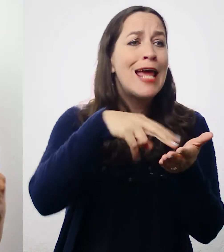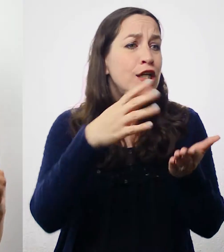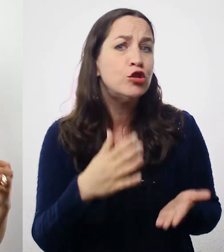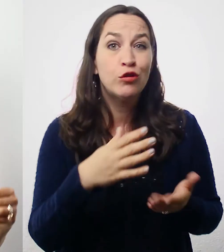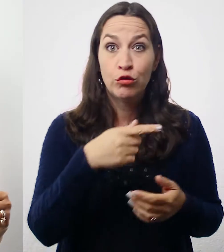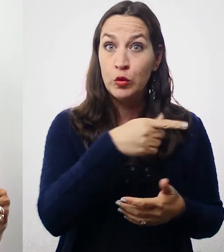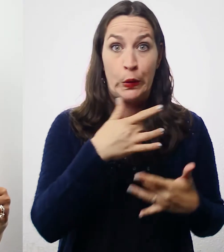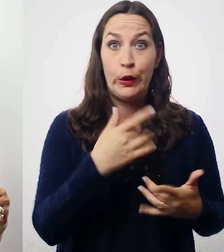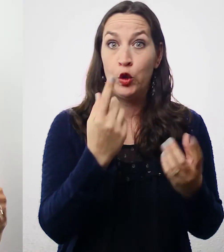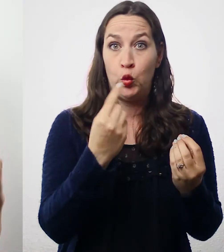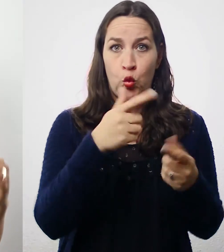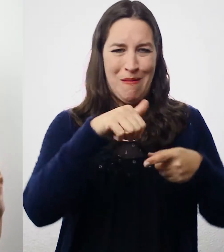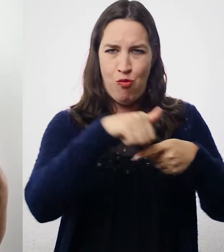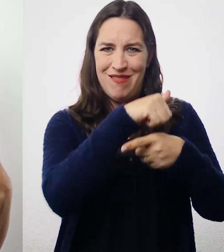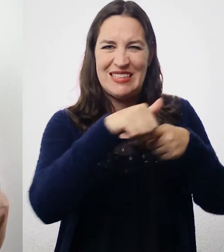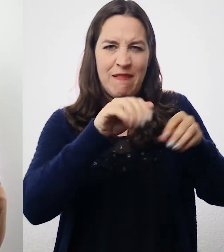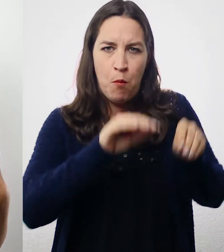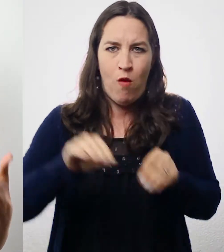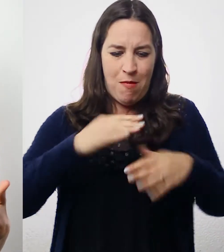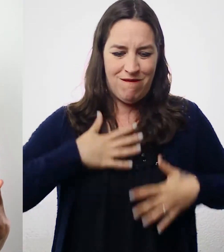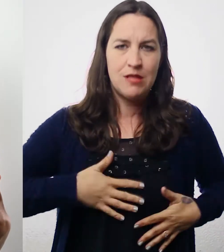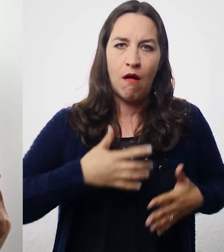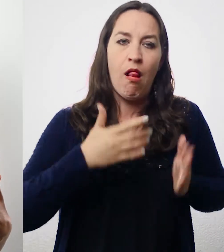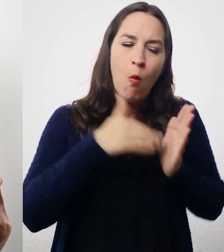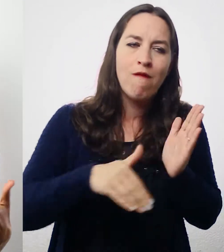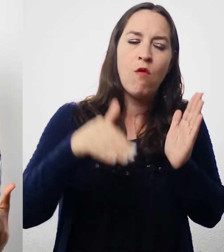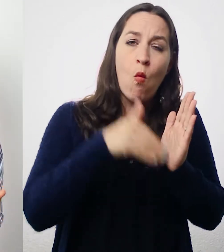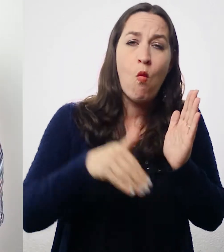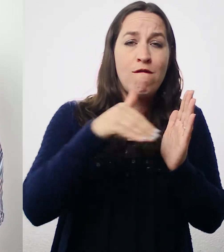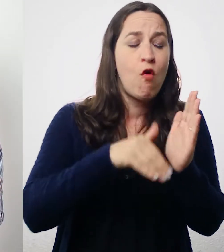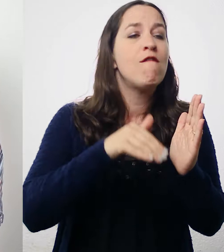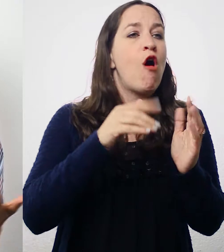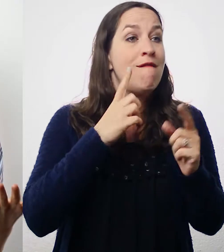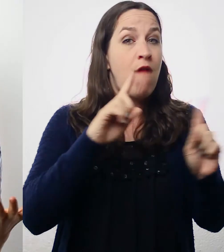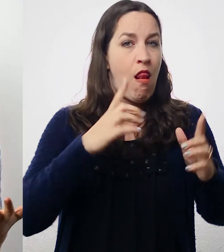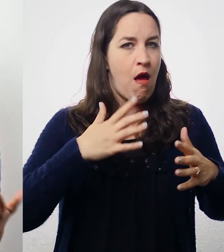specific moves over and over and over again until that move is almost perfect.